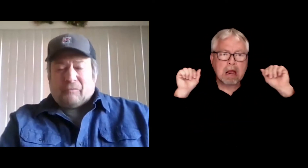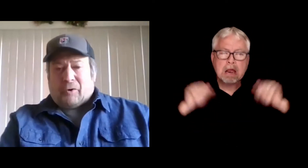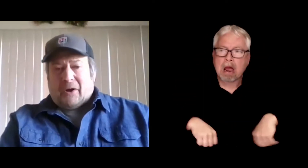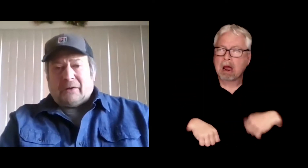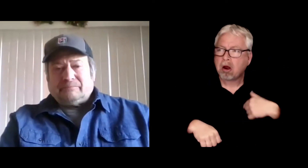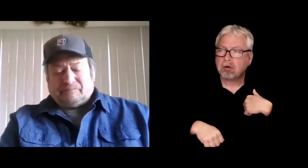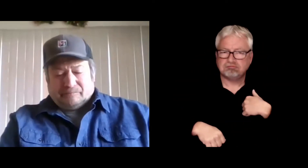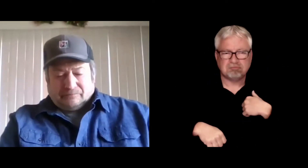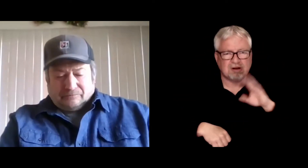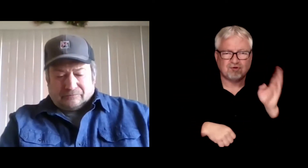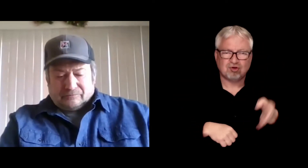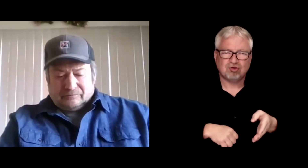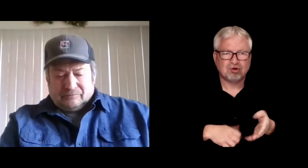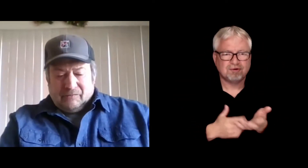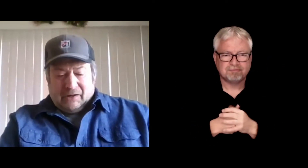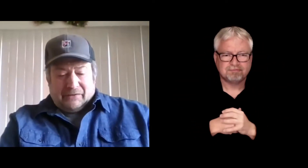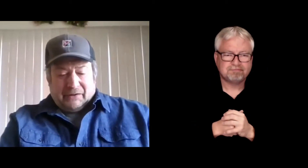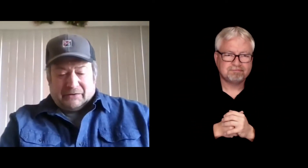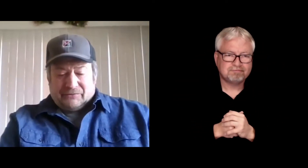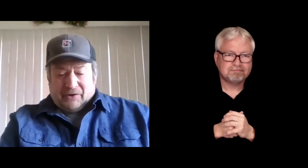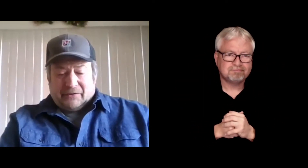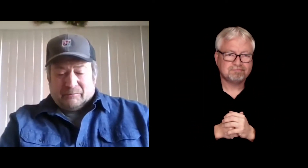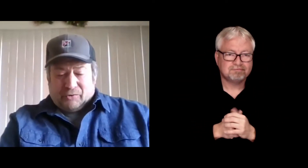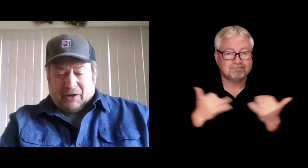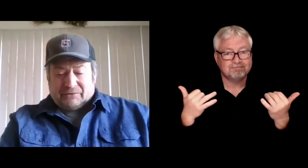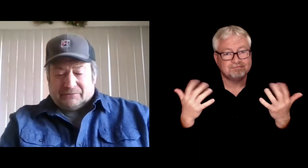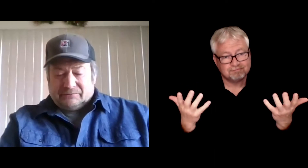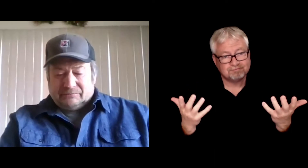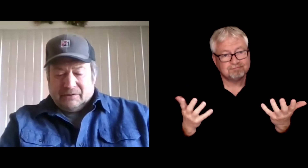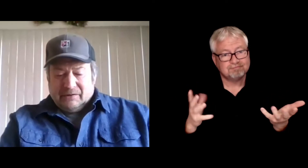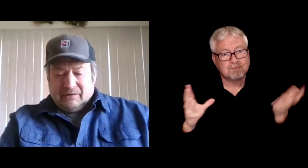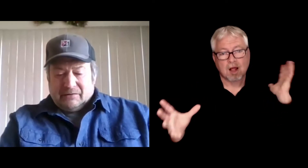Overall, I think it's very impressive